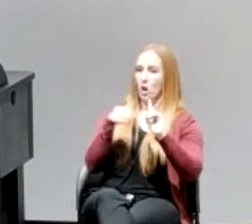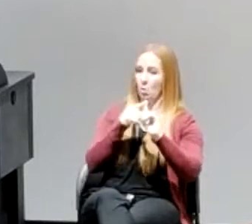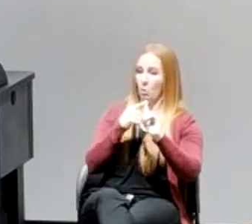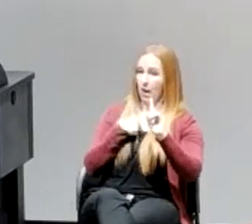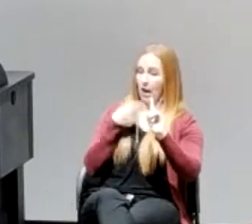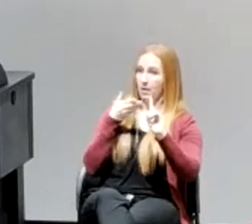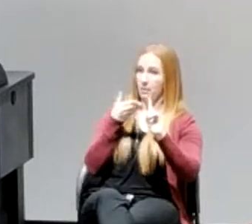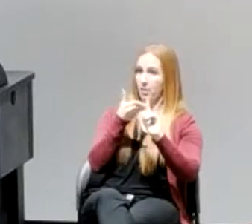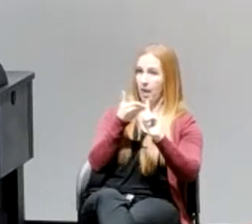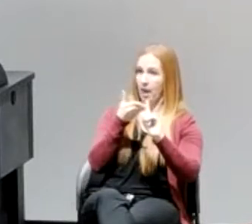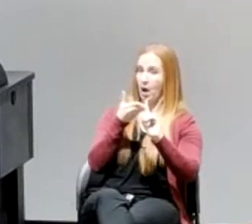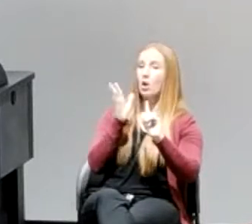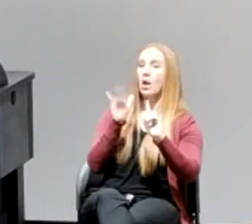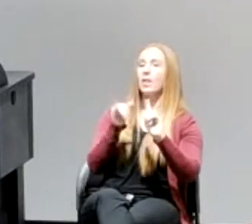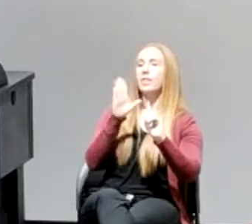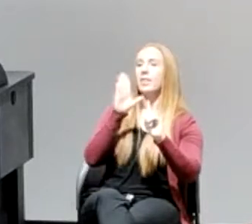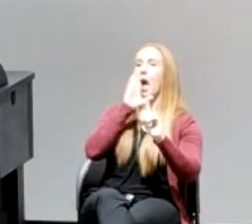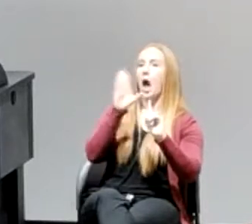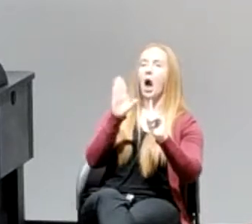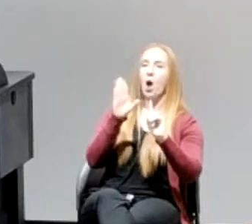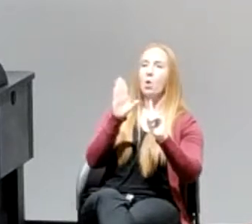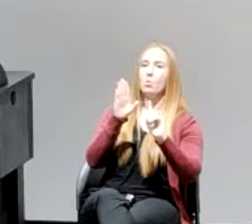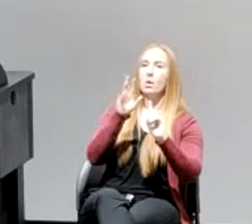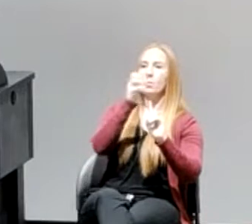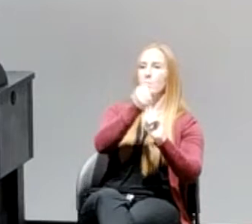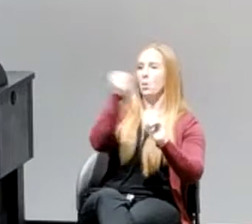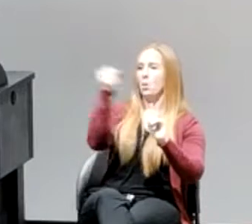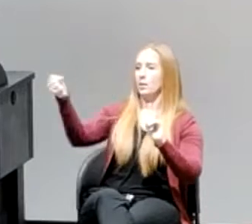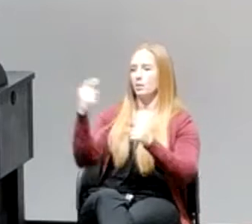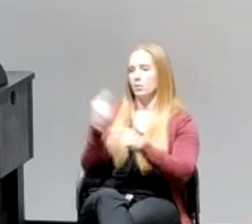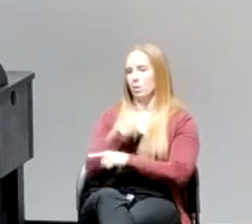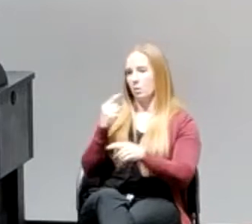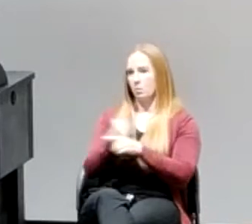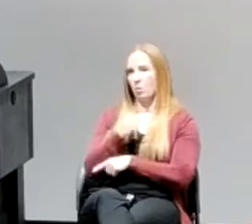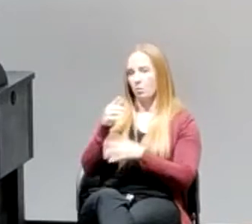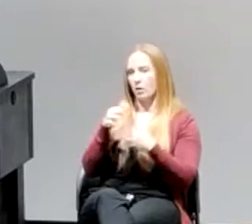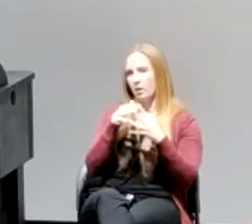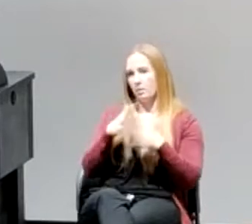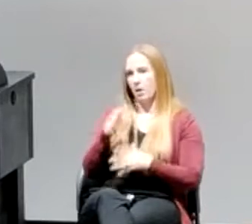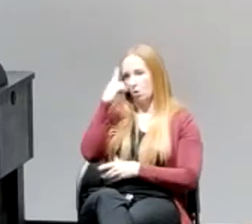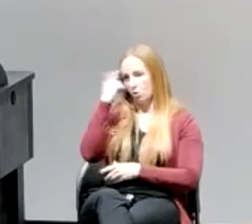that so many of the American dream is or was anchored in what I